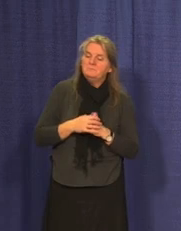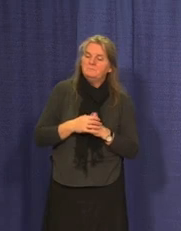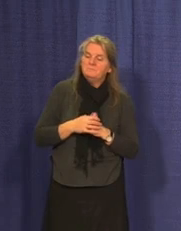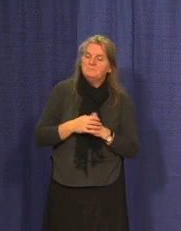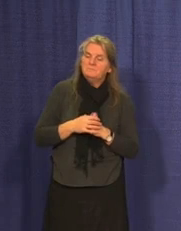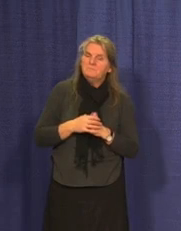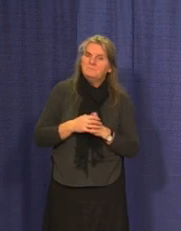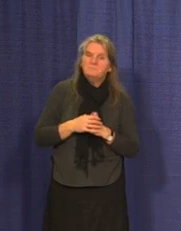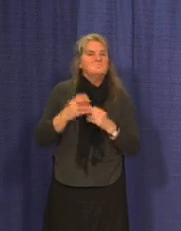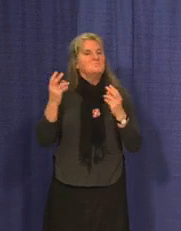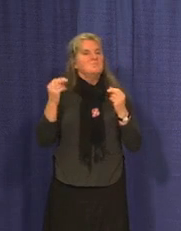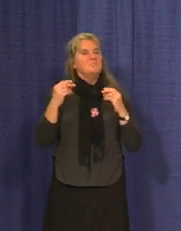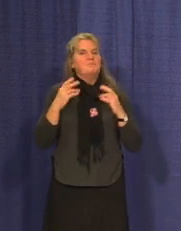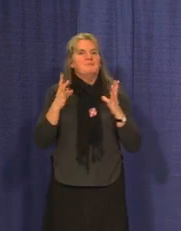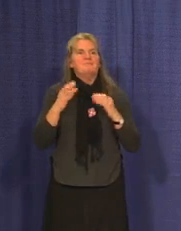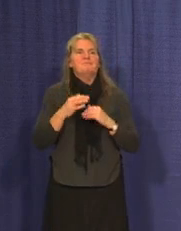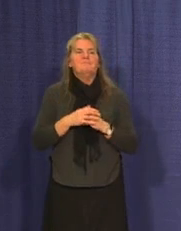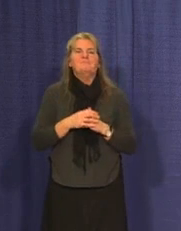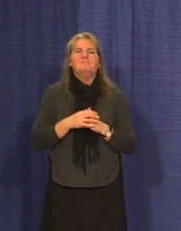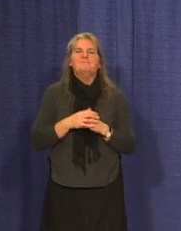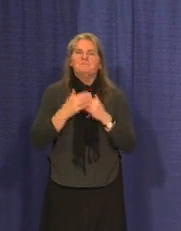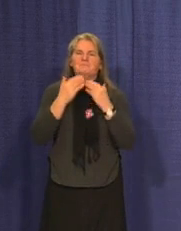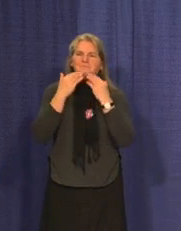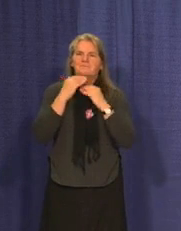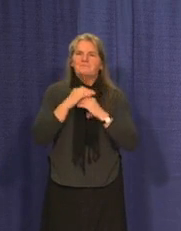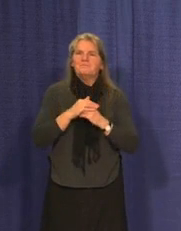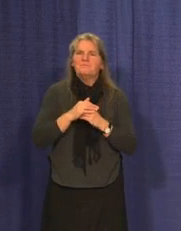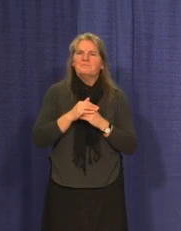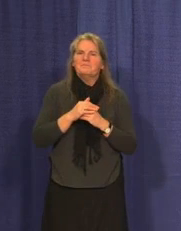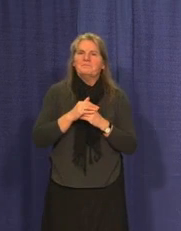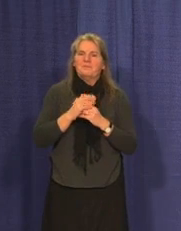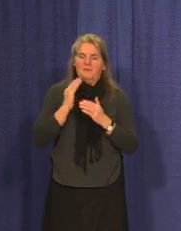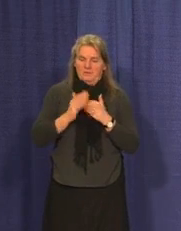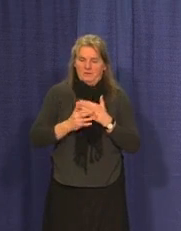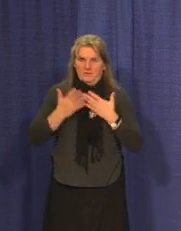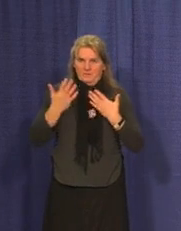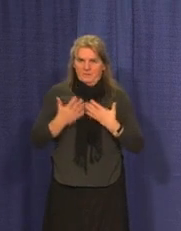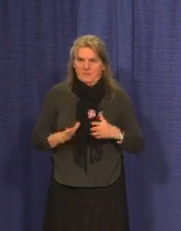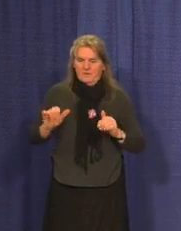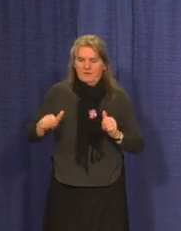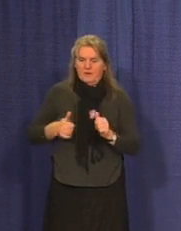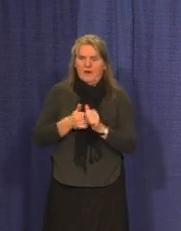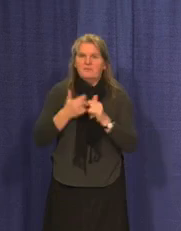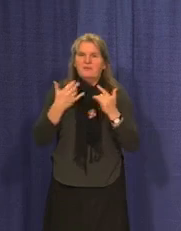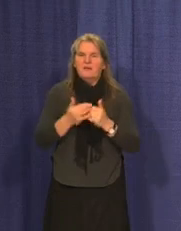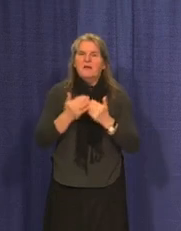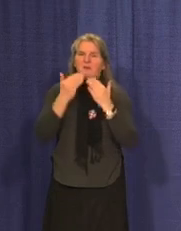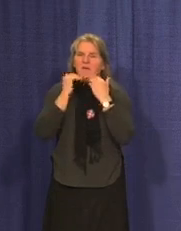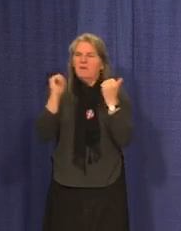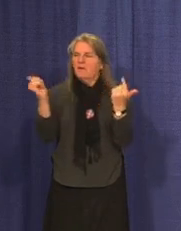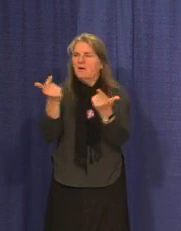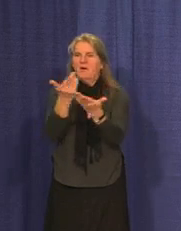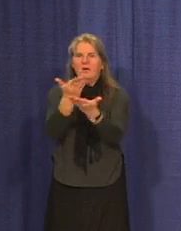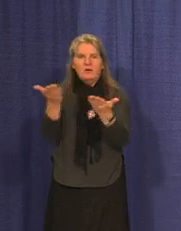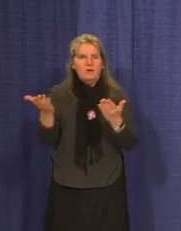Follow-up? Reporter: No thank you. Pat: Thank you very much. That ends the update for today.